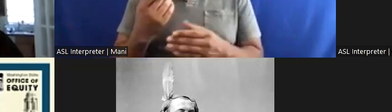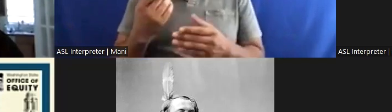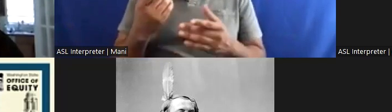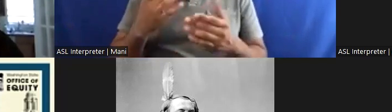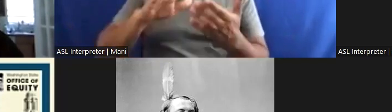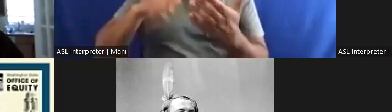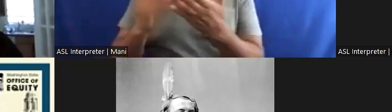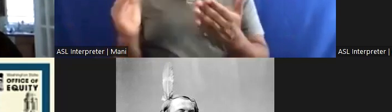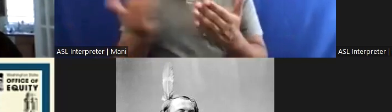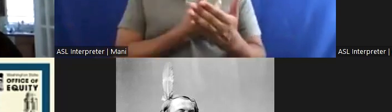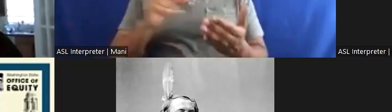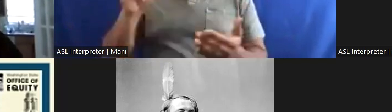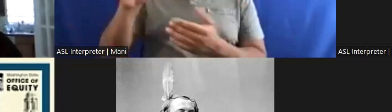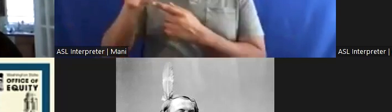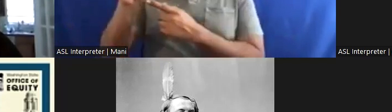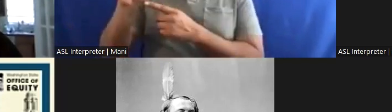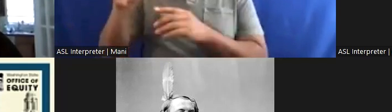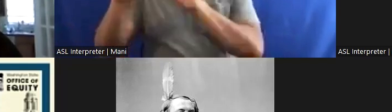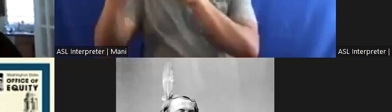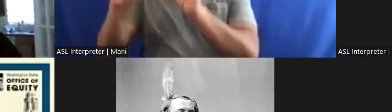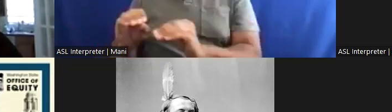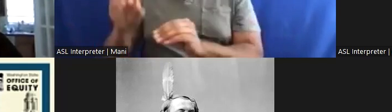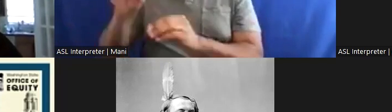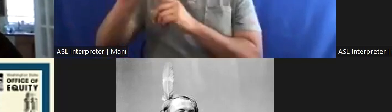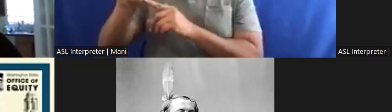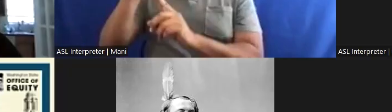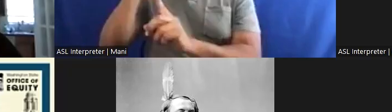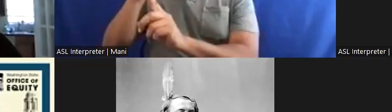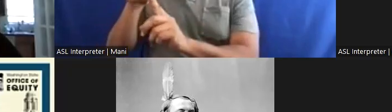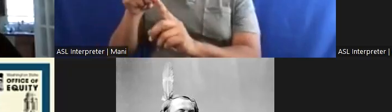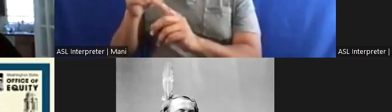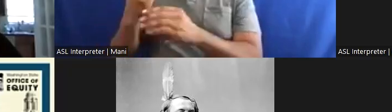put into a database that we use at ESD